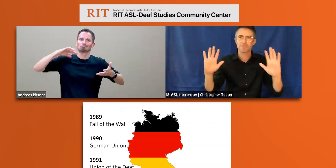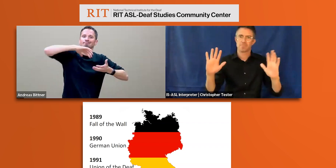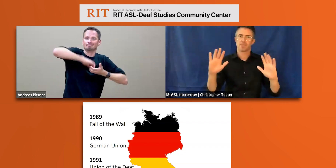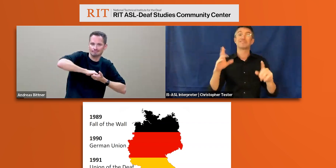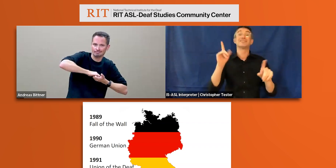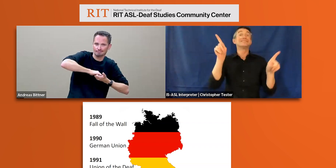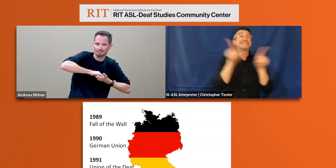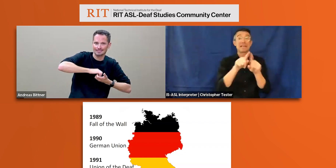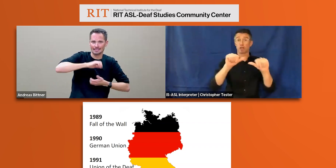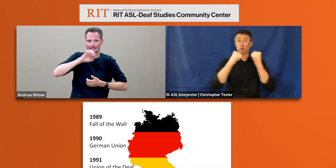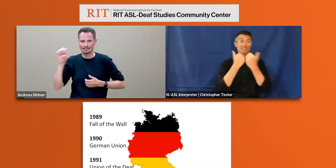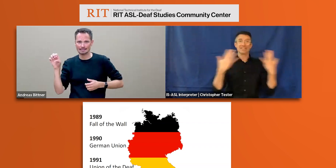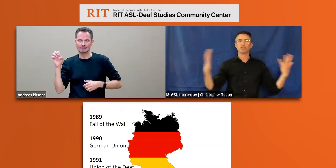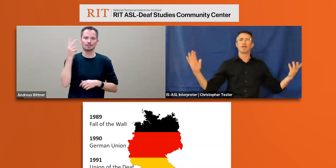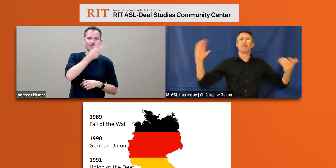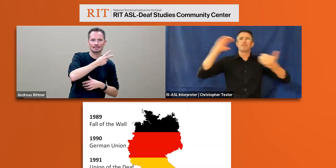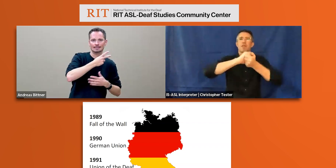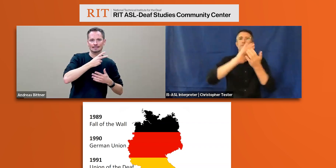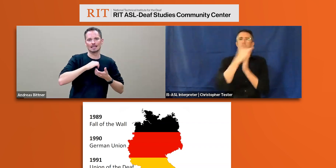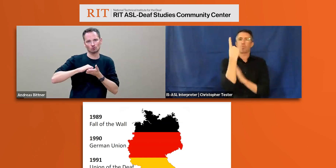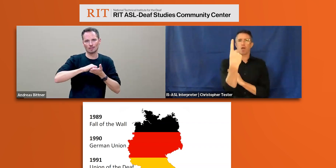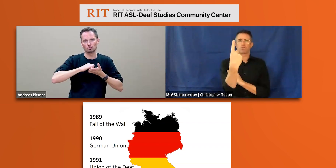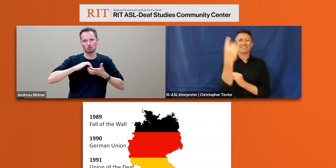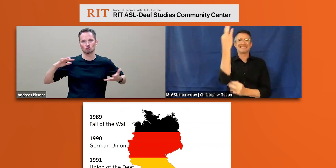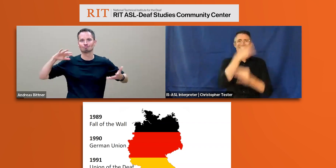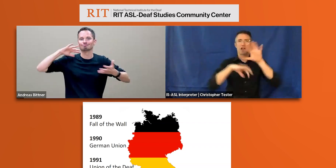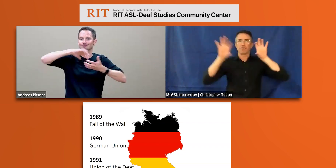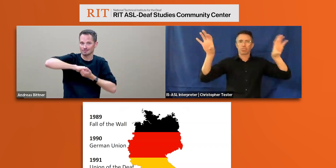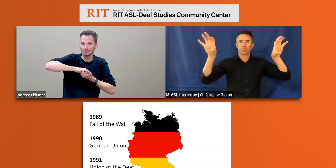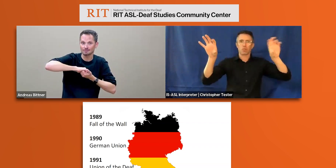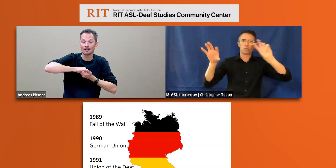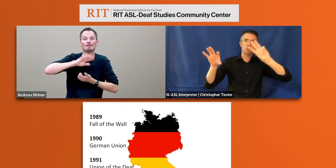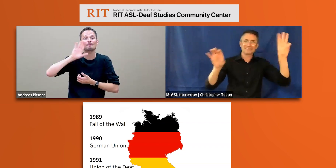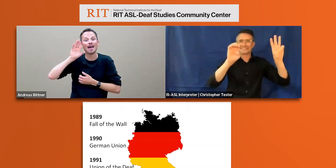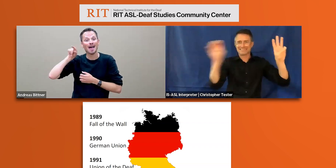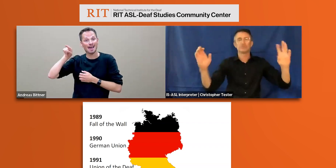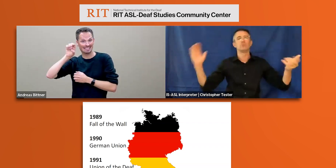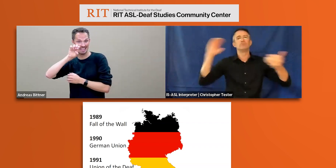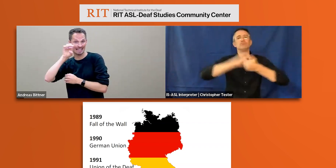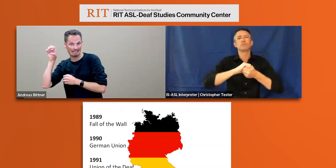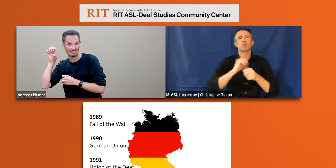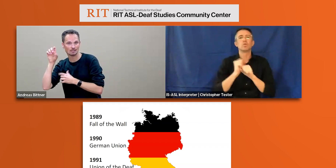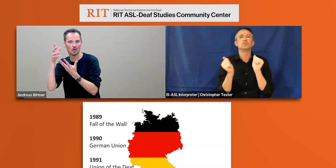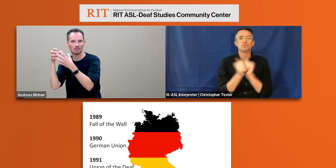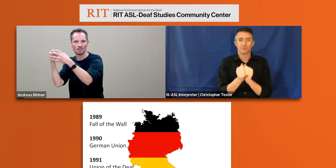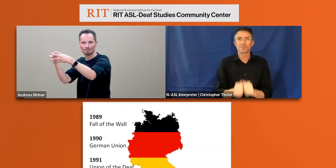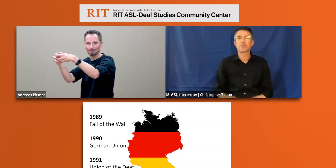so, there was the fall of the wall. In 1990, Germany became a union.